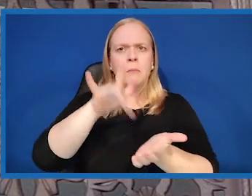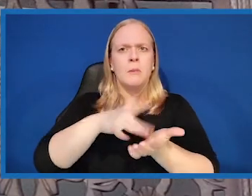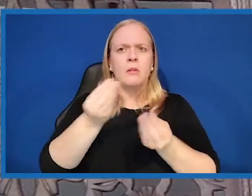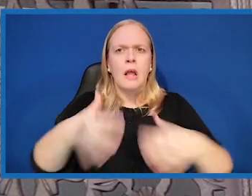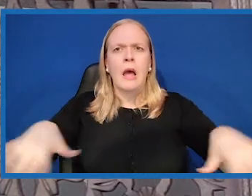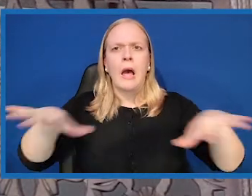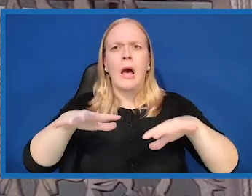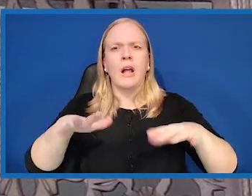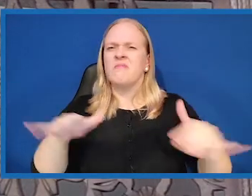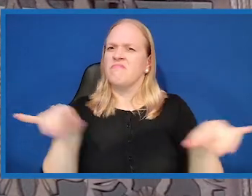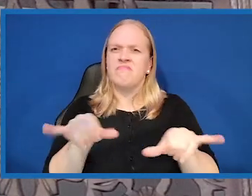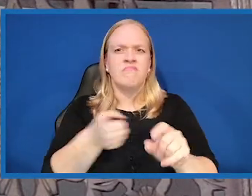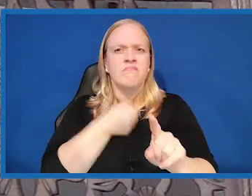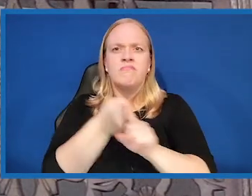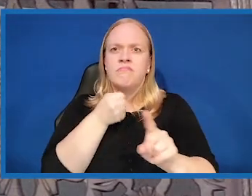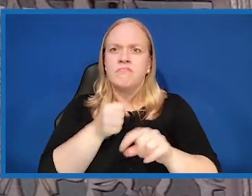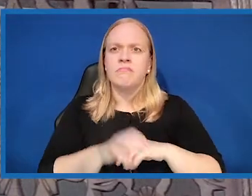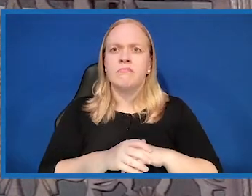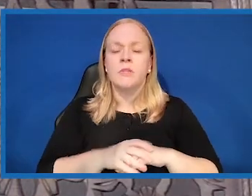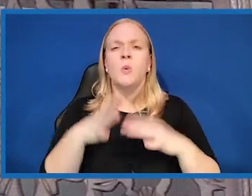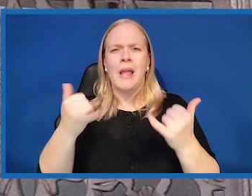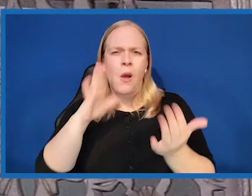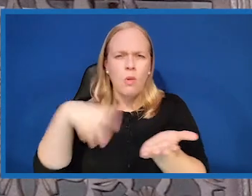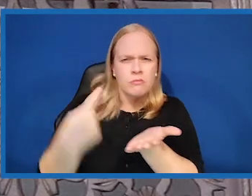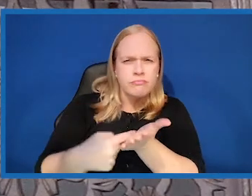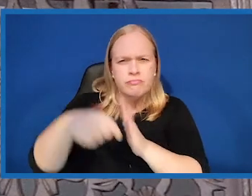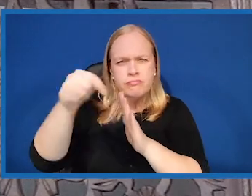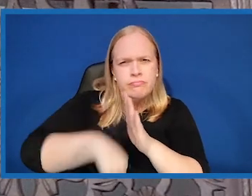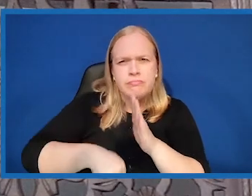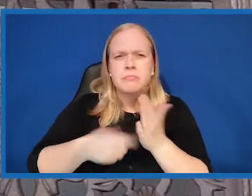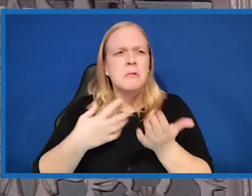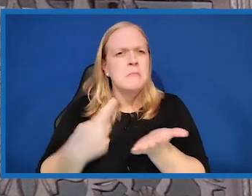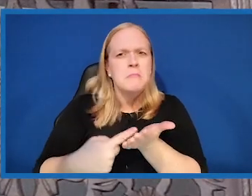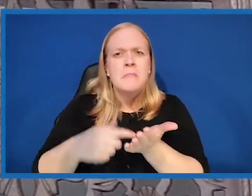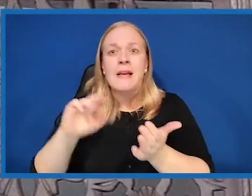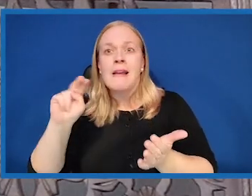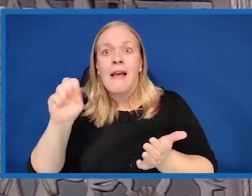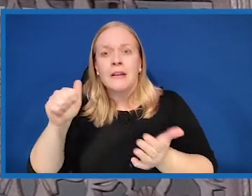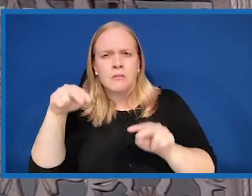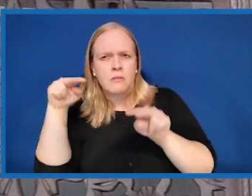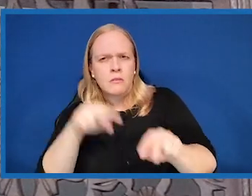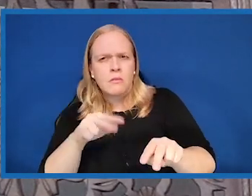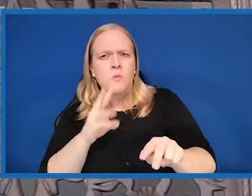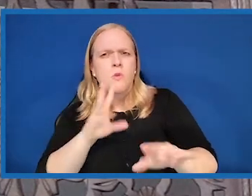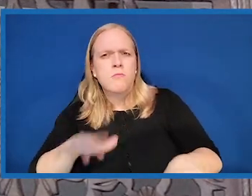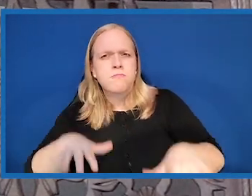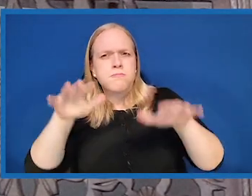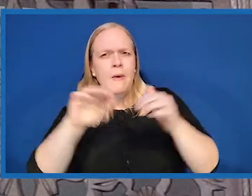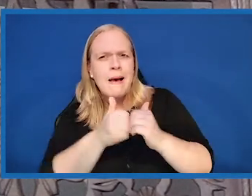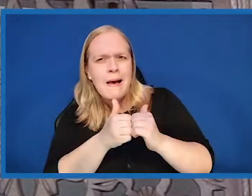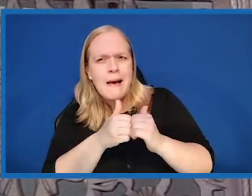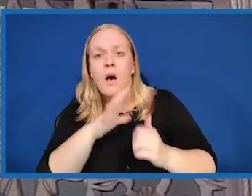TODAY WE WILL DIVE DEEP AND DISCUSS HOW NASA AND OTHERS ACROSS THE GLOBE ARE MONITORING OUR OCEANS, AND WHAT COMMUNITIES ARE DOING